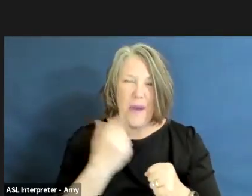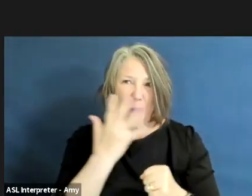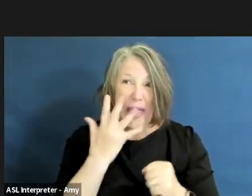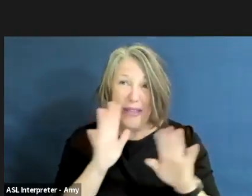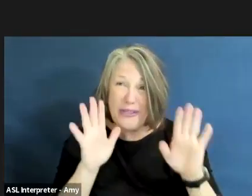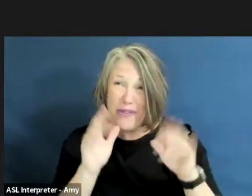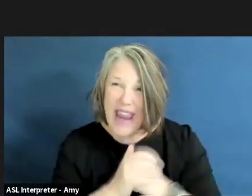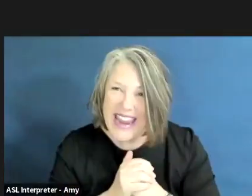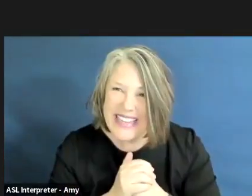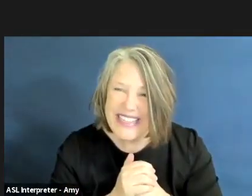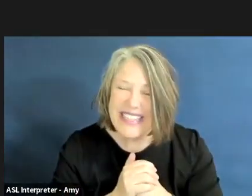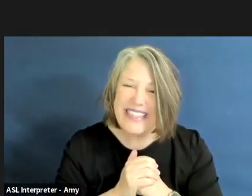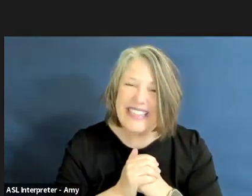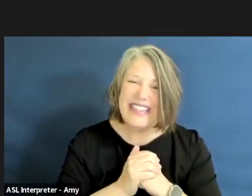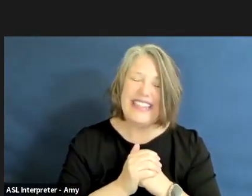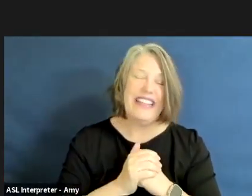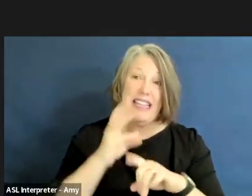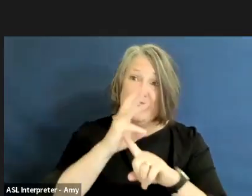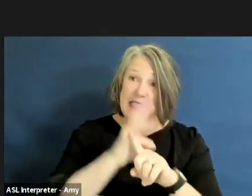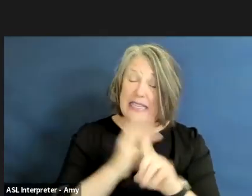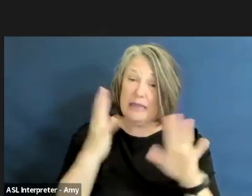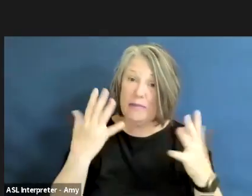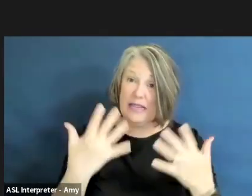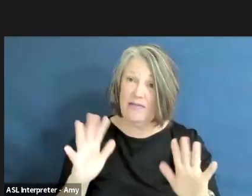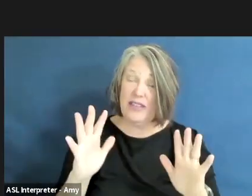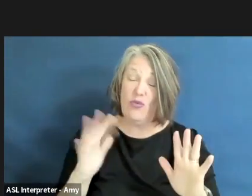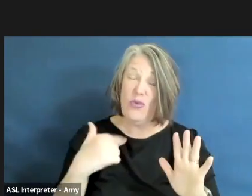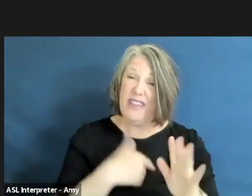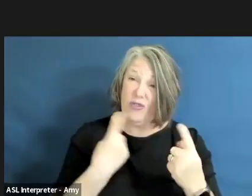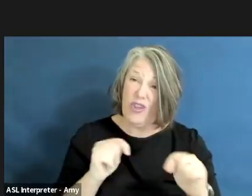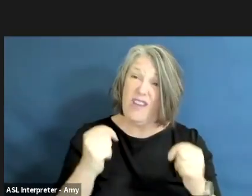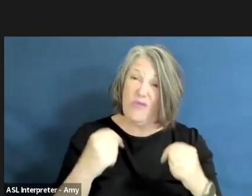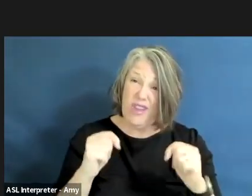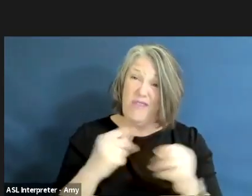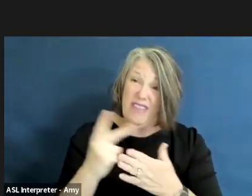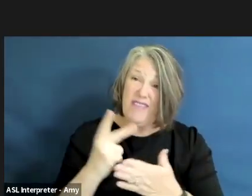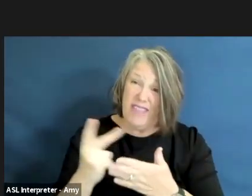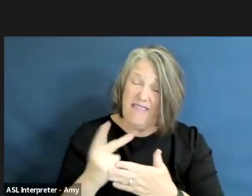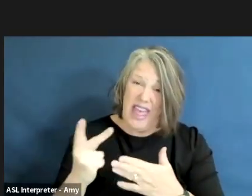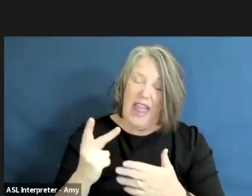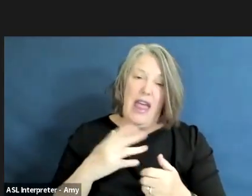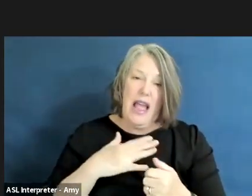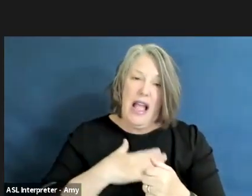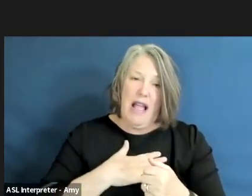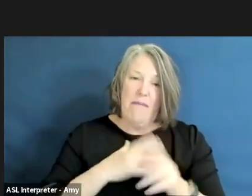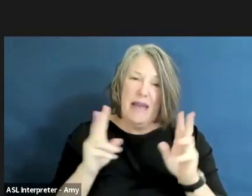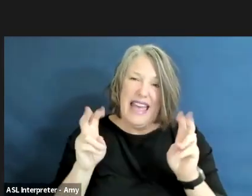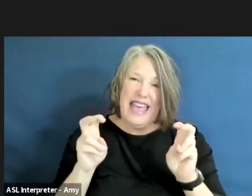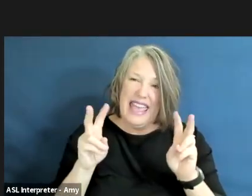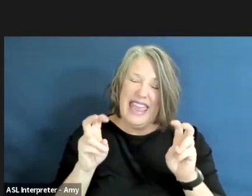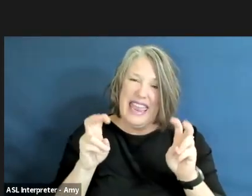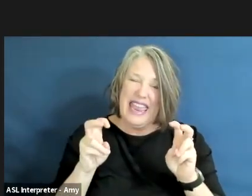After six months of trying without success, my advanced maternal age